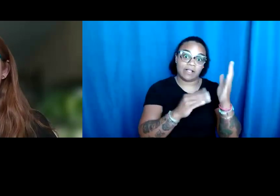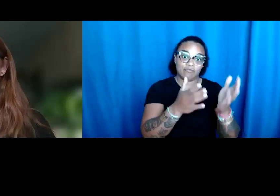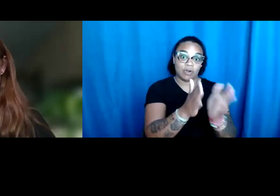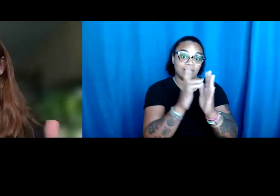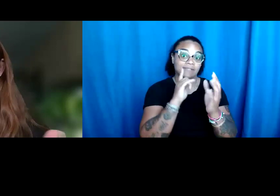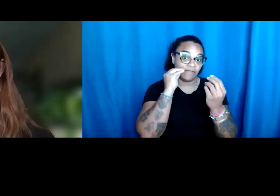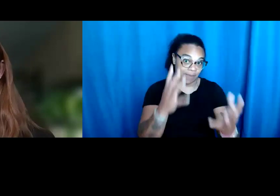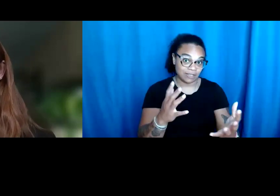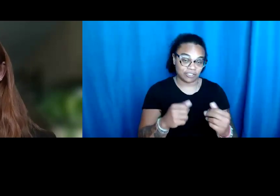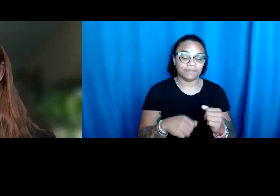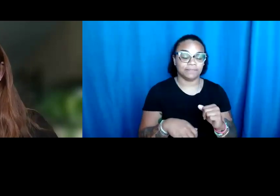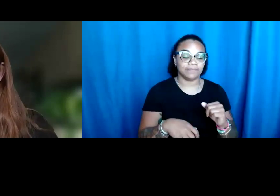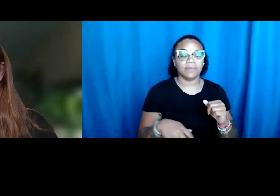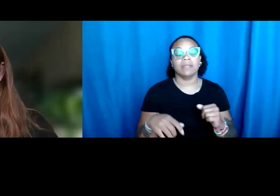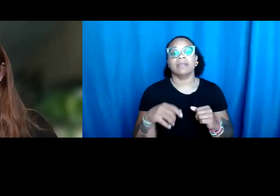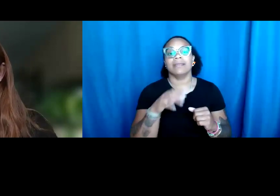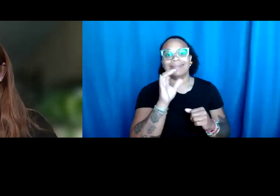And it tells us a little bit about your business.